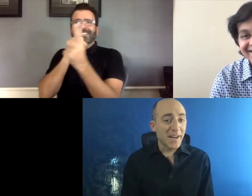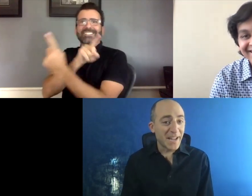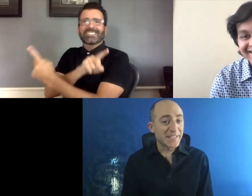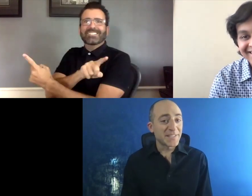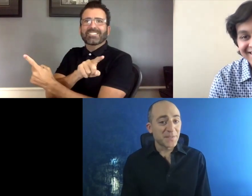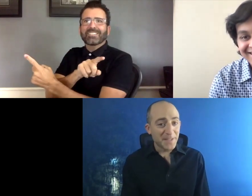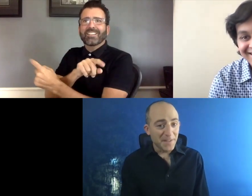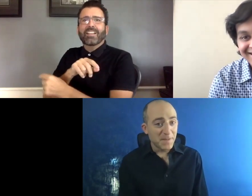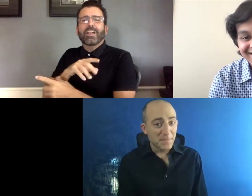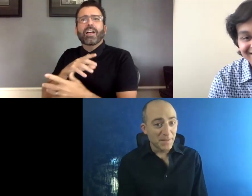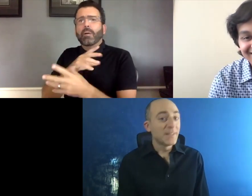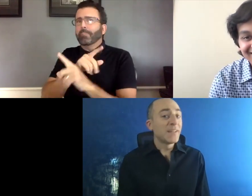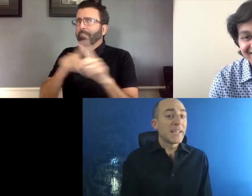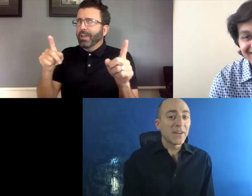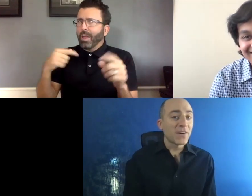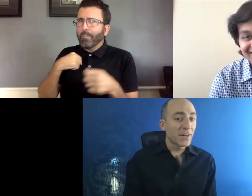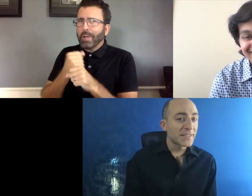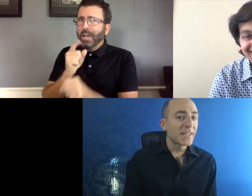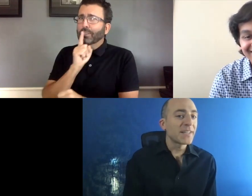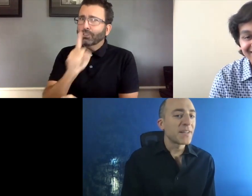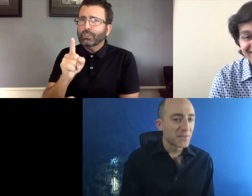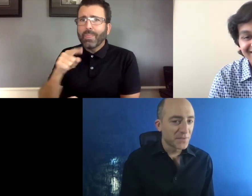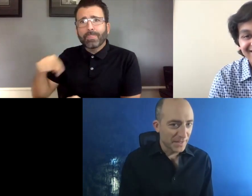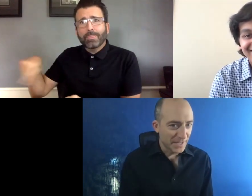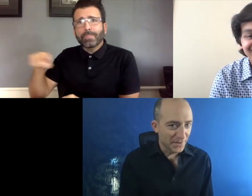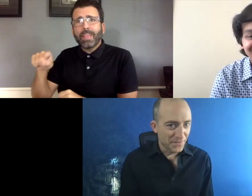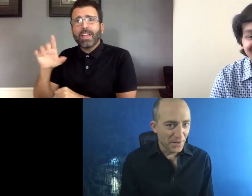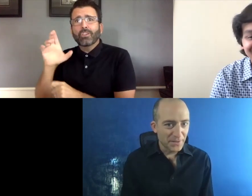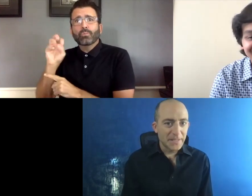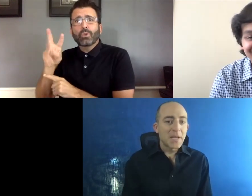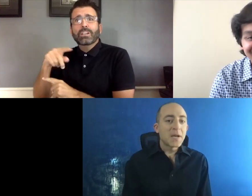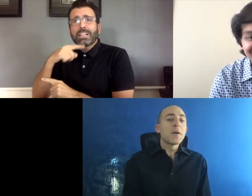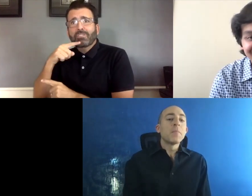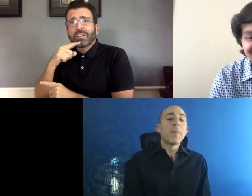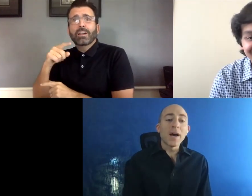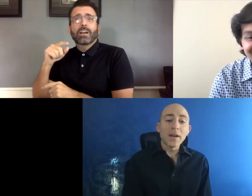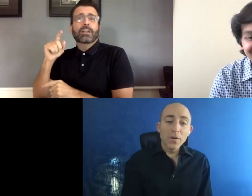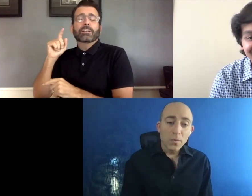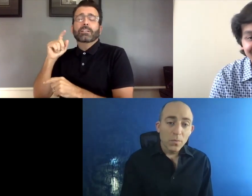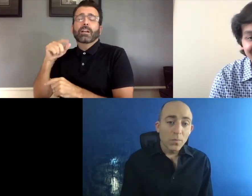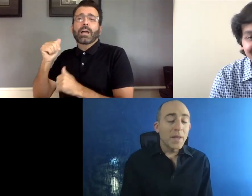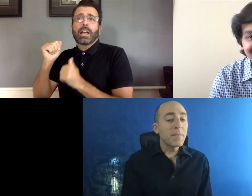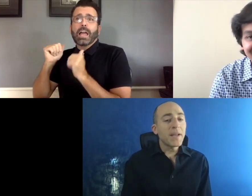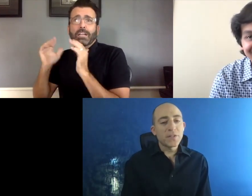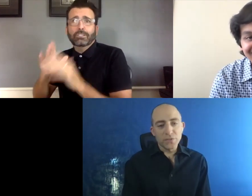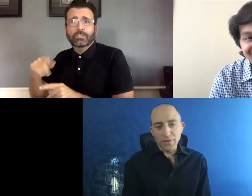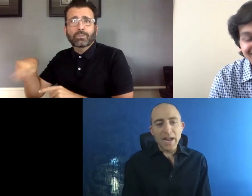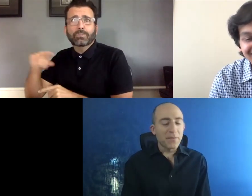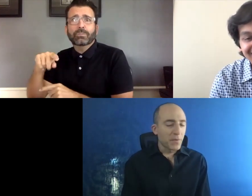access for deaf people here on our set it was from hearing folks but we made sure everyone,